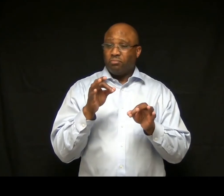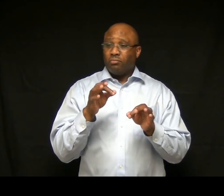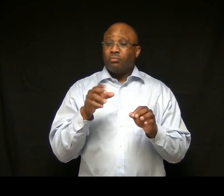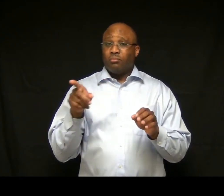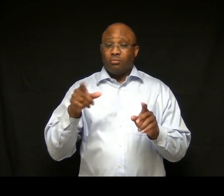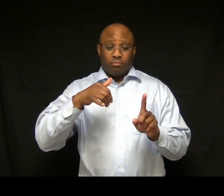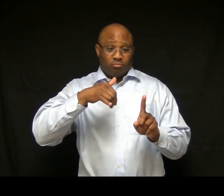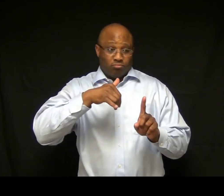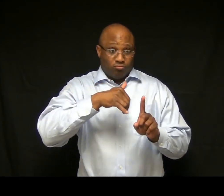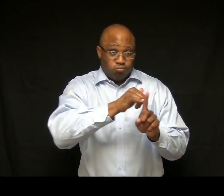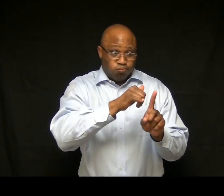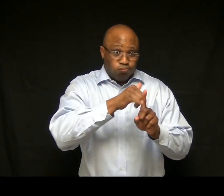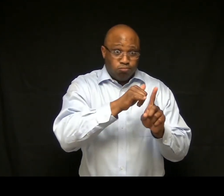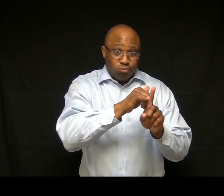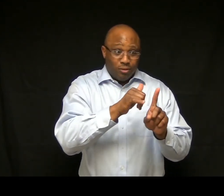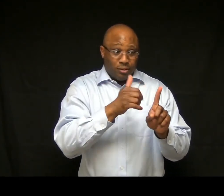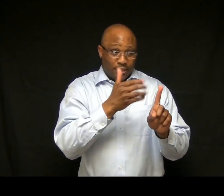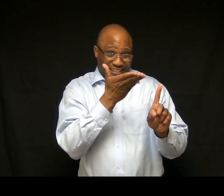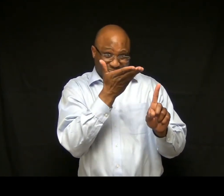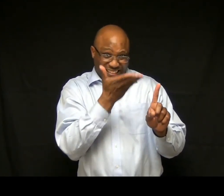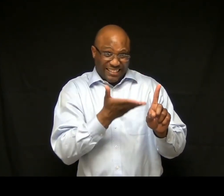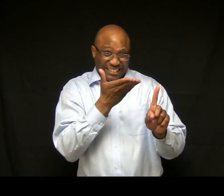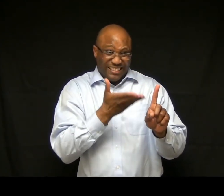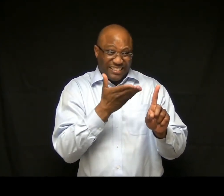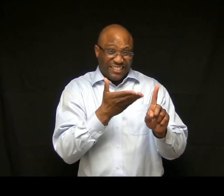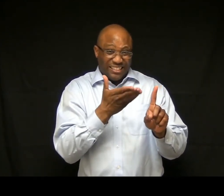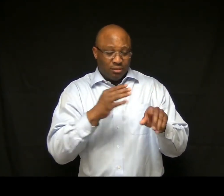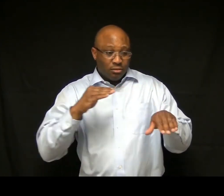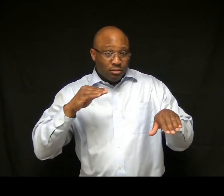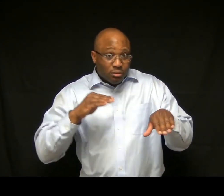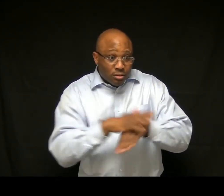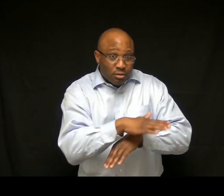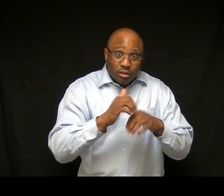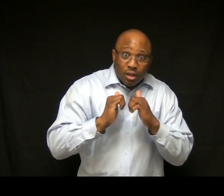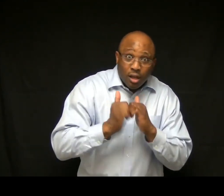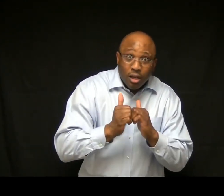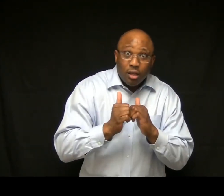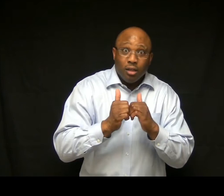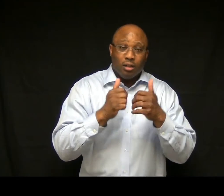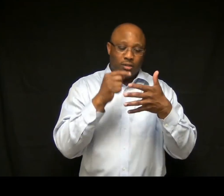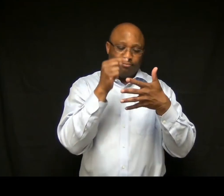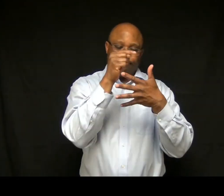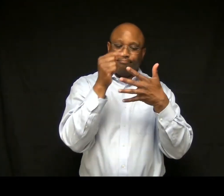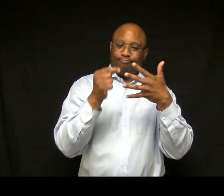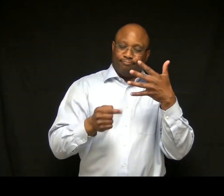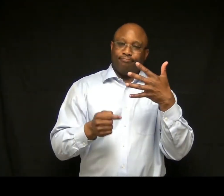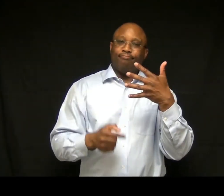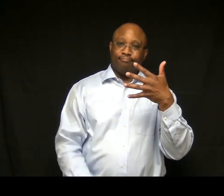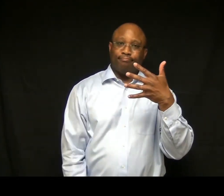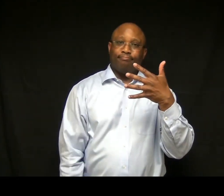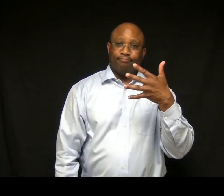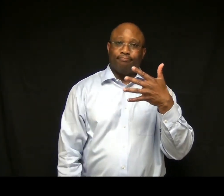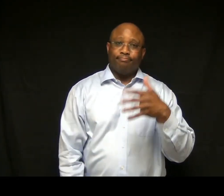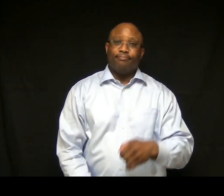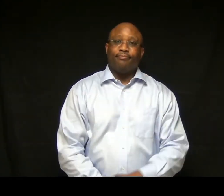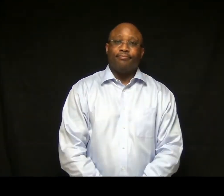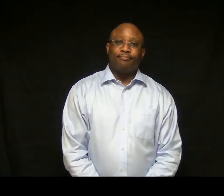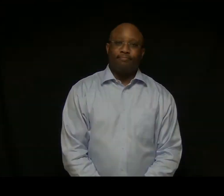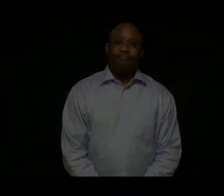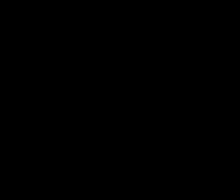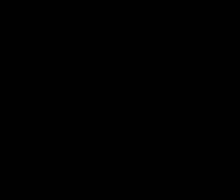directed at a target that: